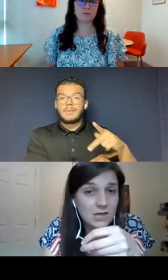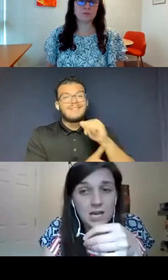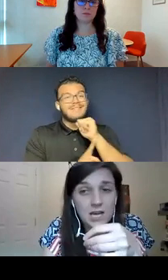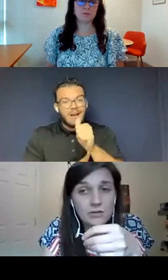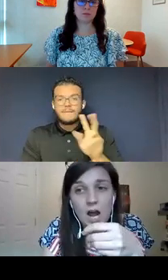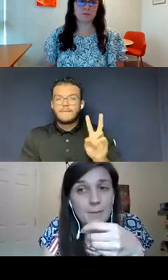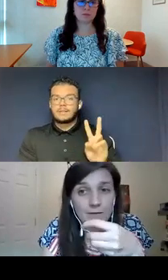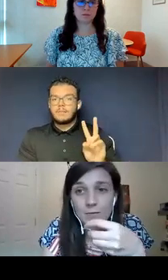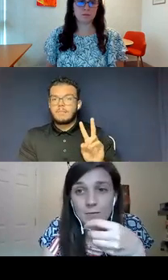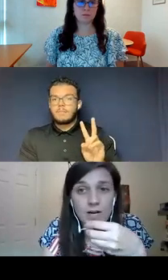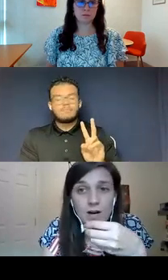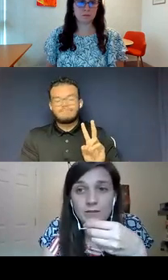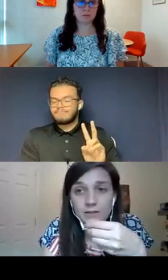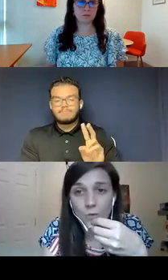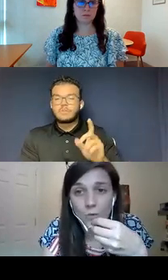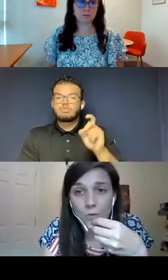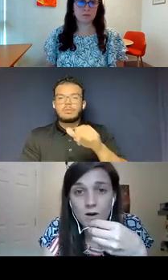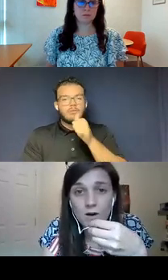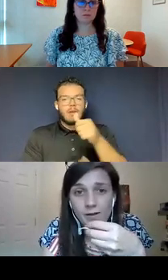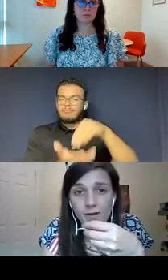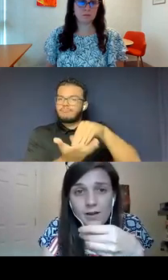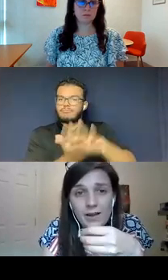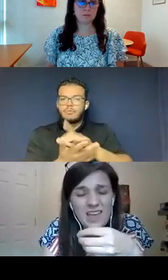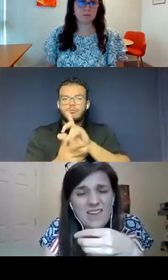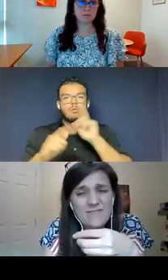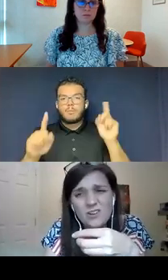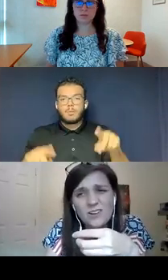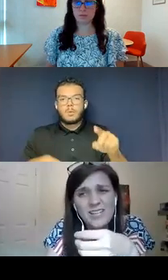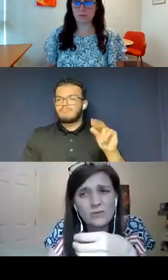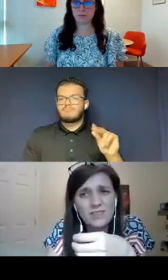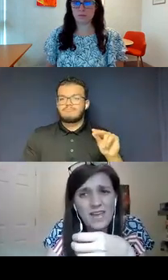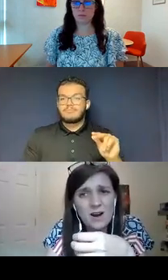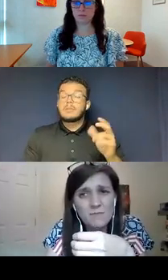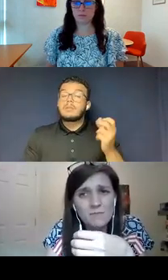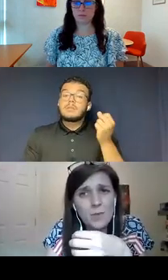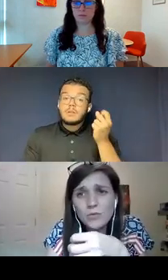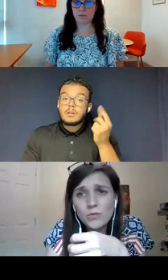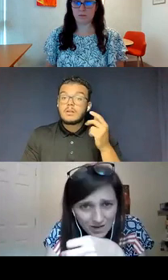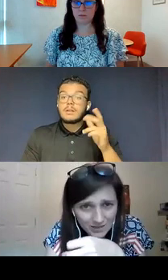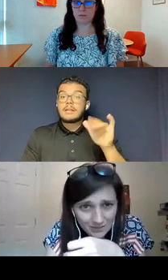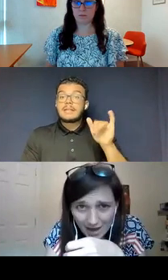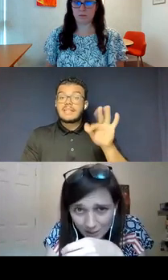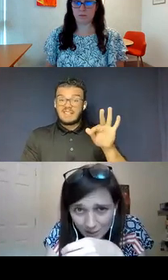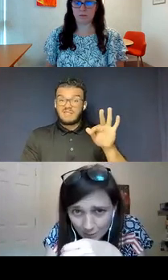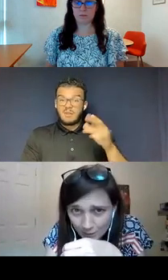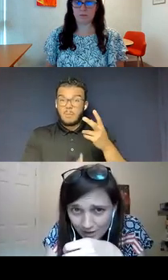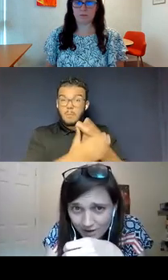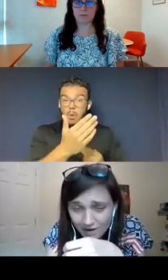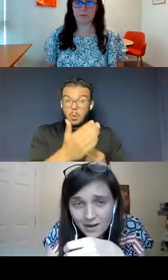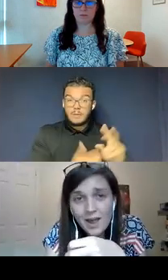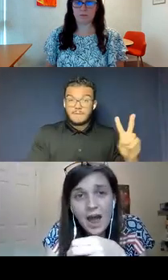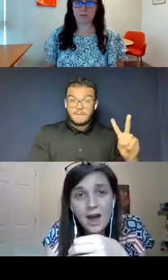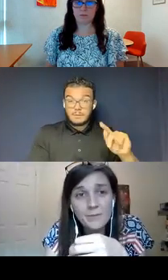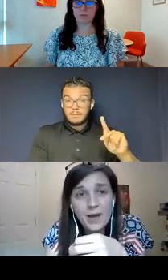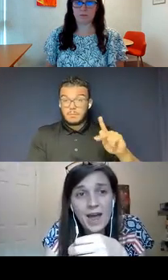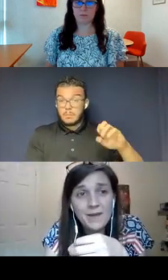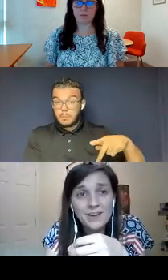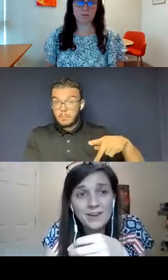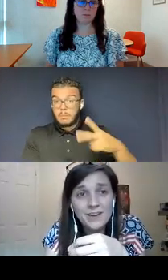they should not be reported on this form. If it turns out that they are both a victim and a perpetrator, I imagine